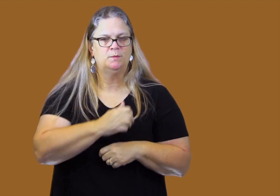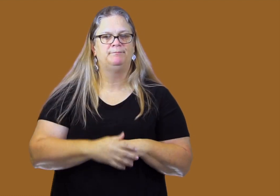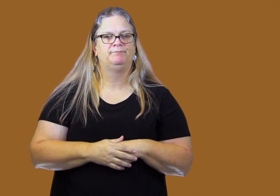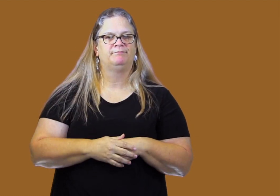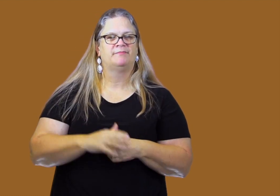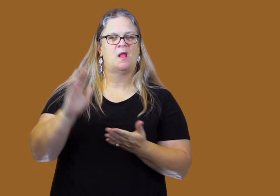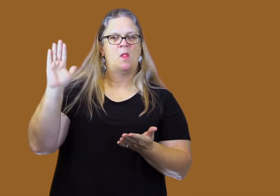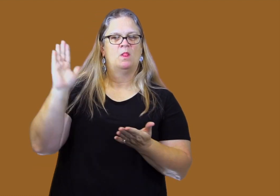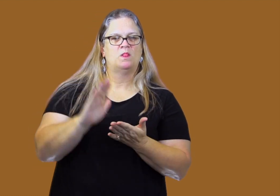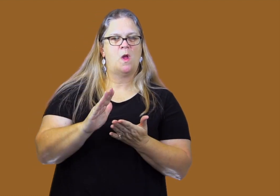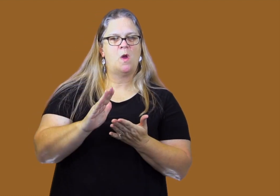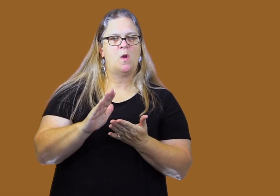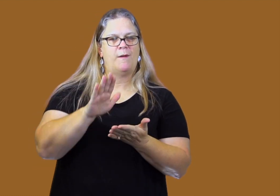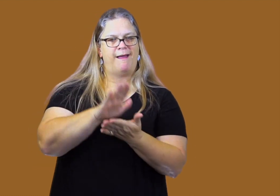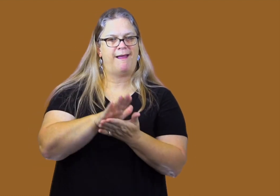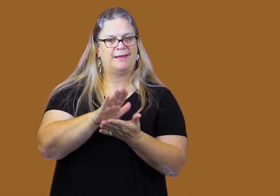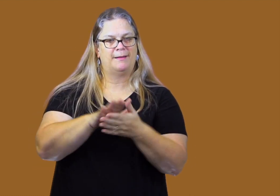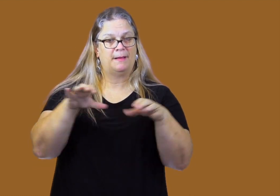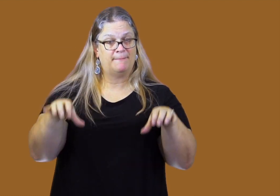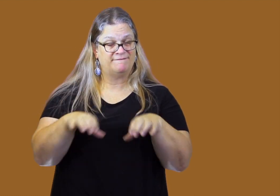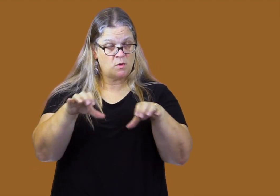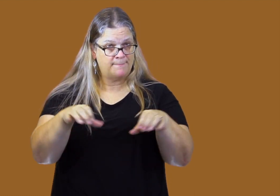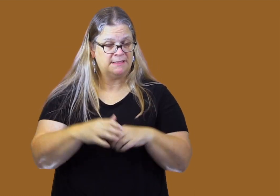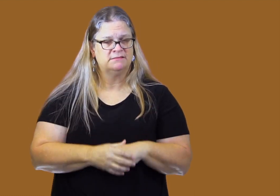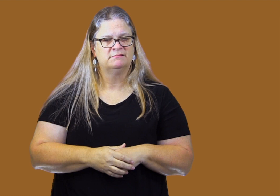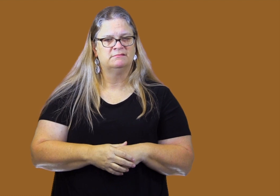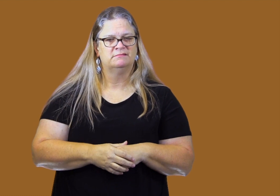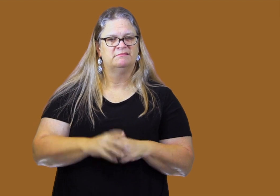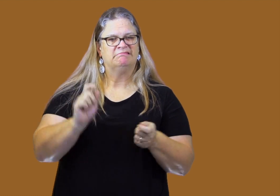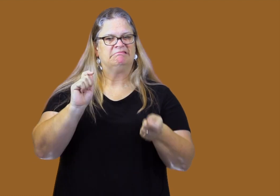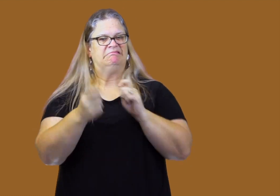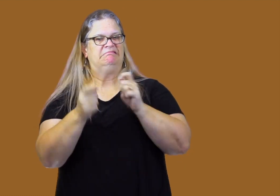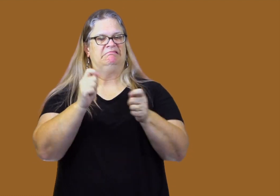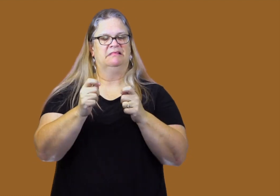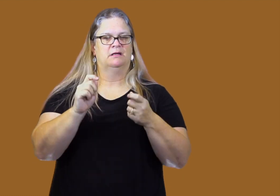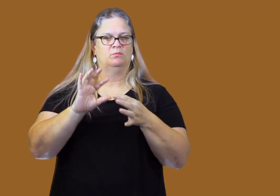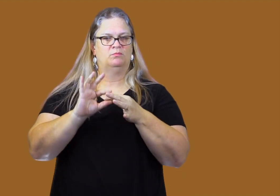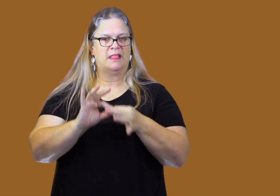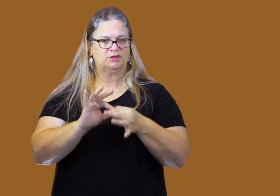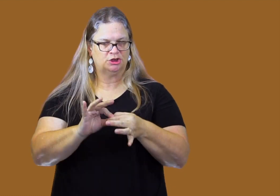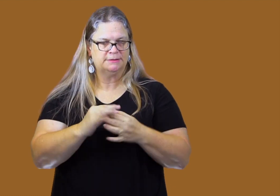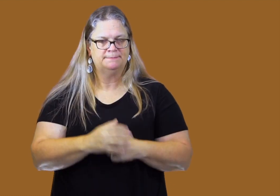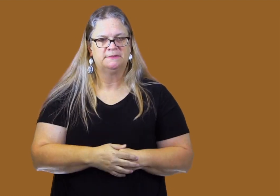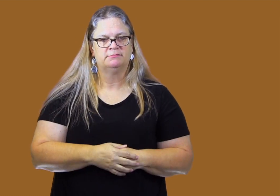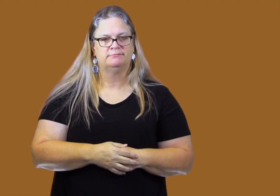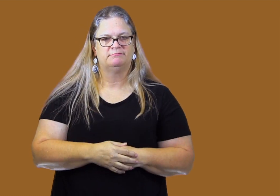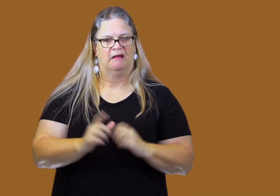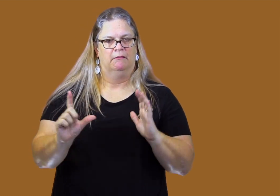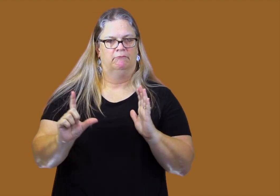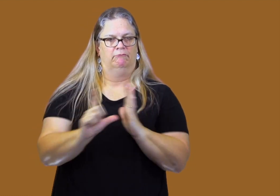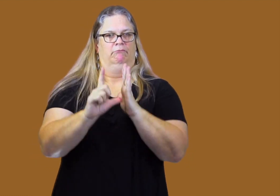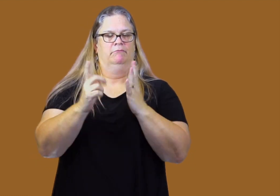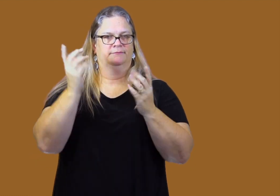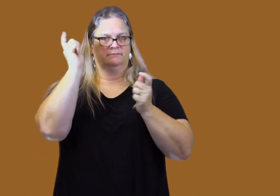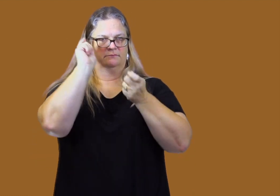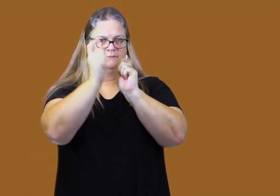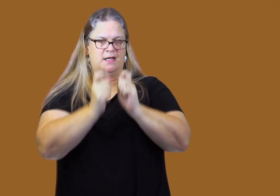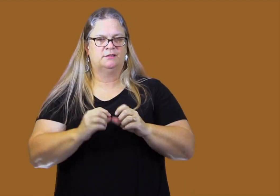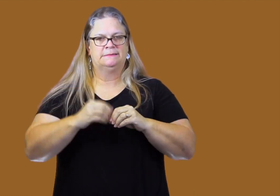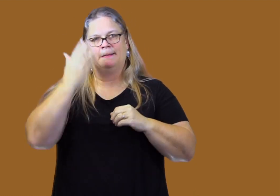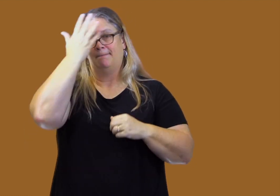despairing attitude, low academic performance, changes in relationships,